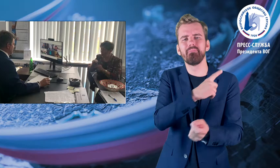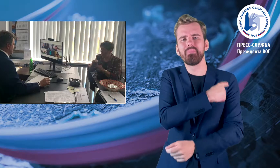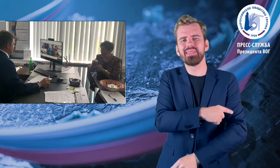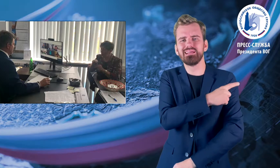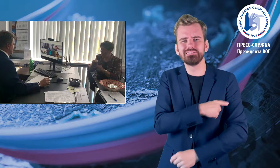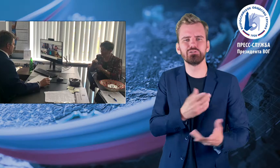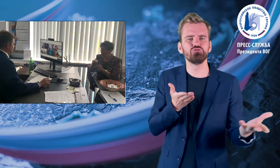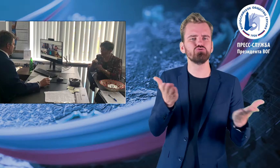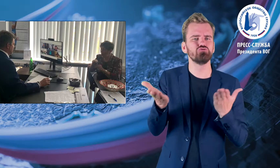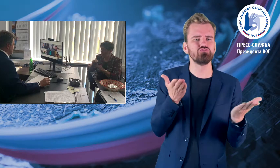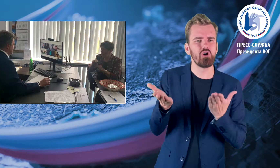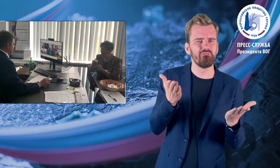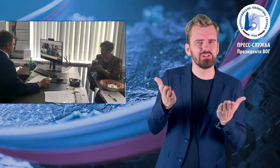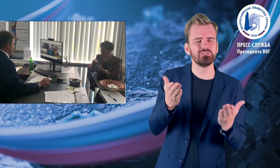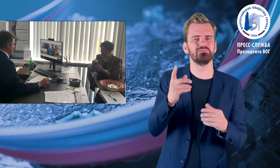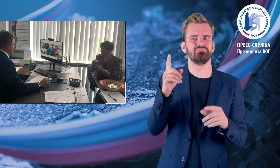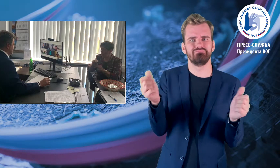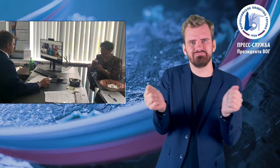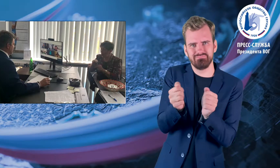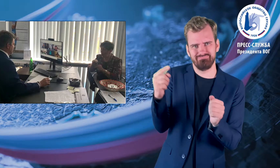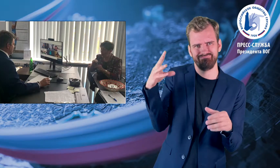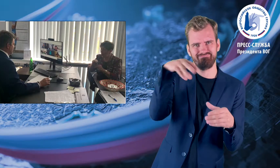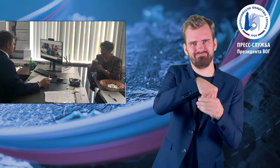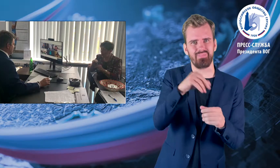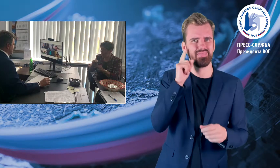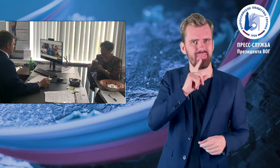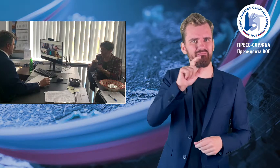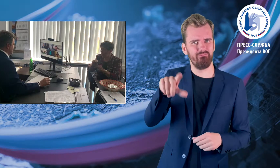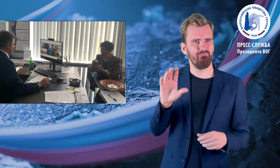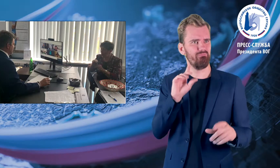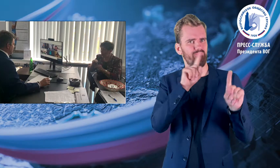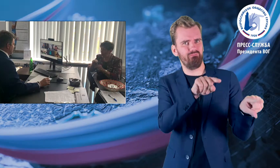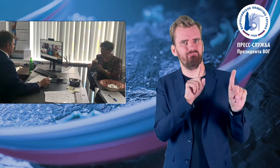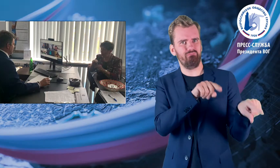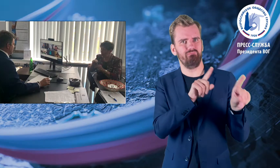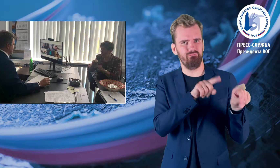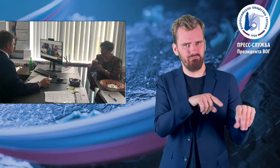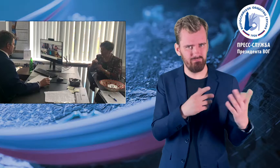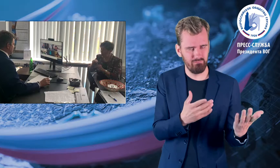to patients with Deaf and hard of hearing.